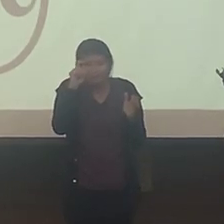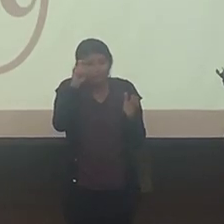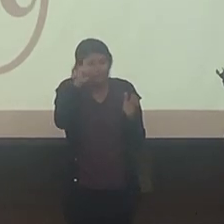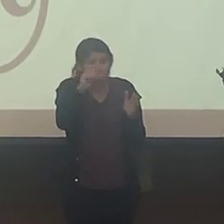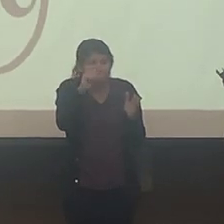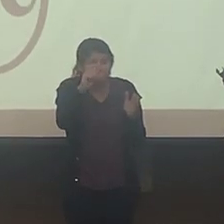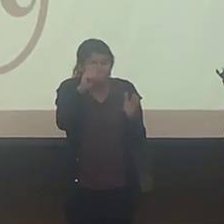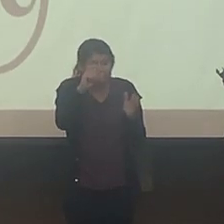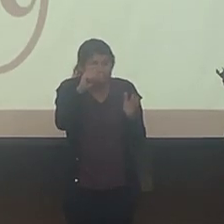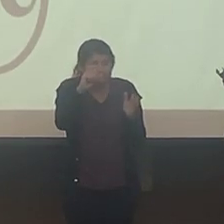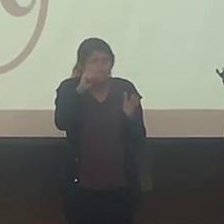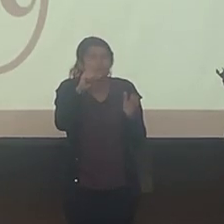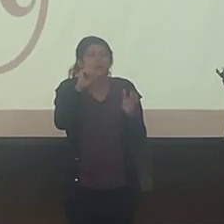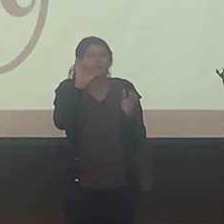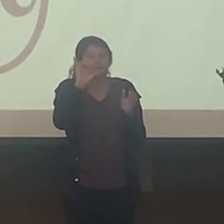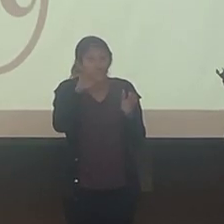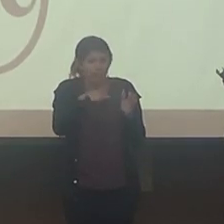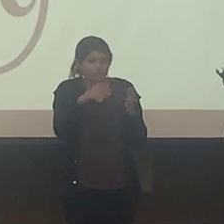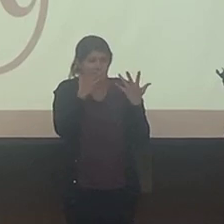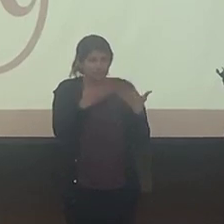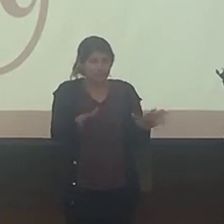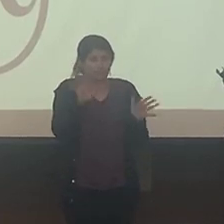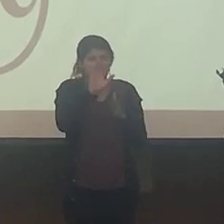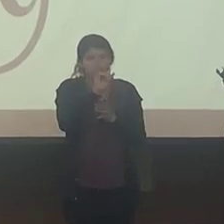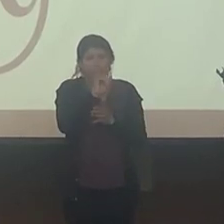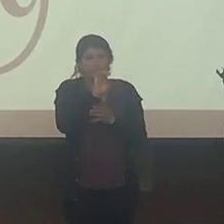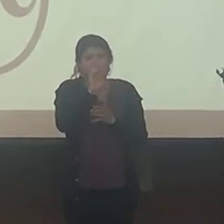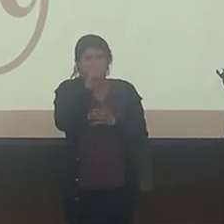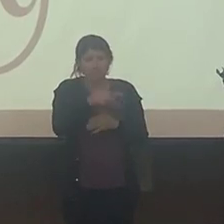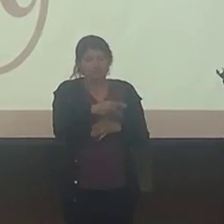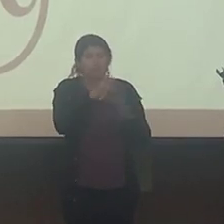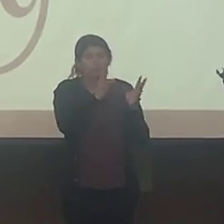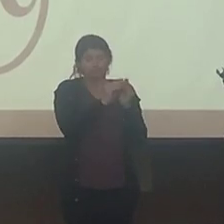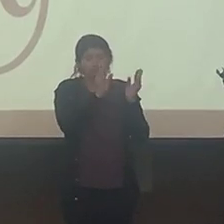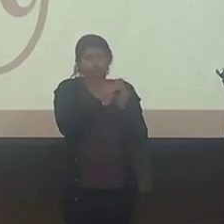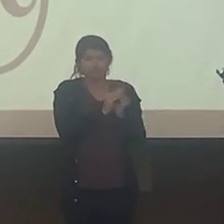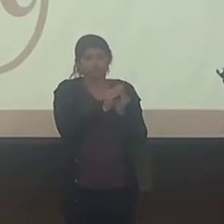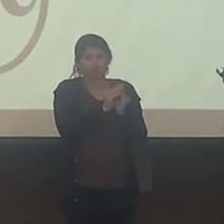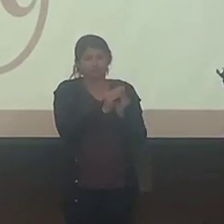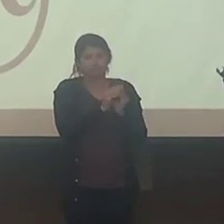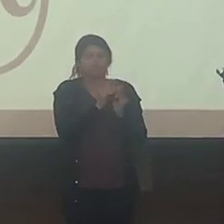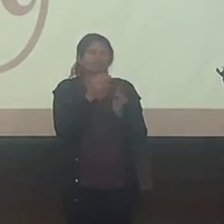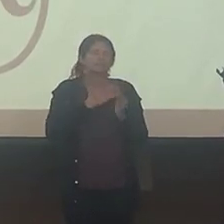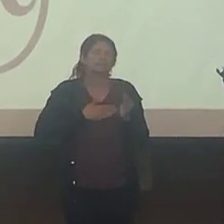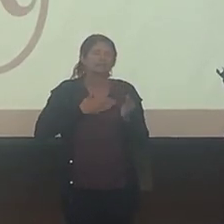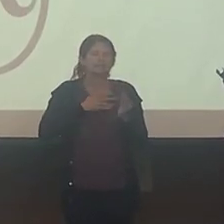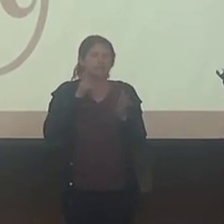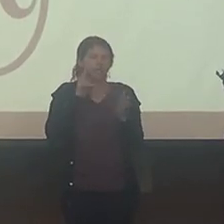for the idea that after you go to your ietv and you get your iep look at the iep okay i've talked